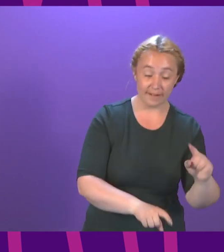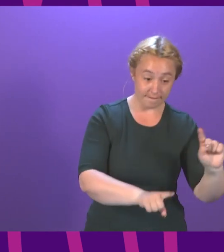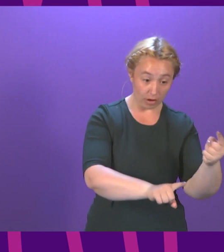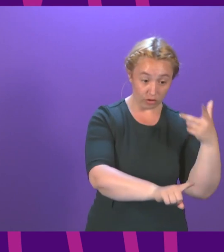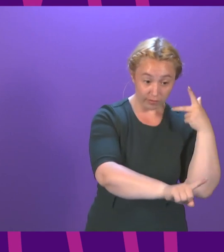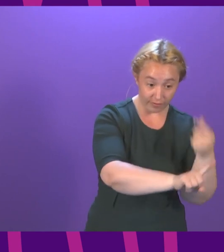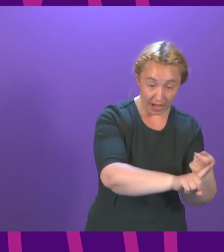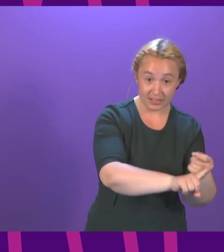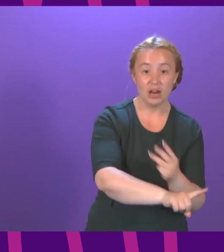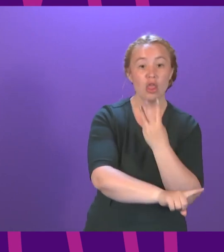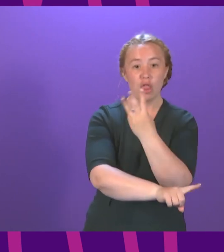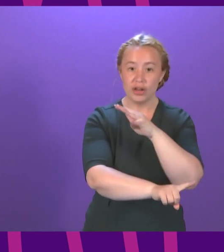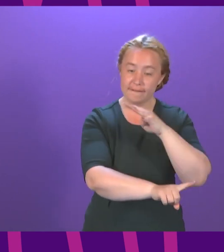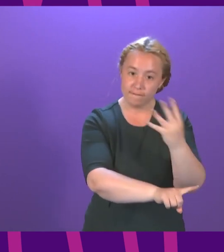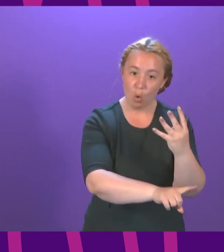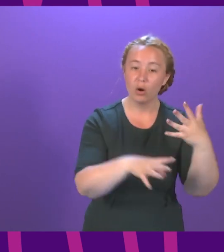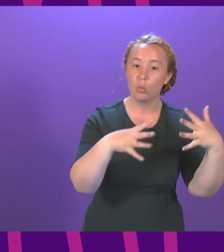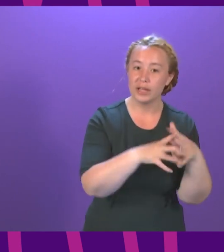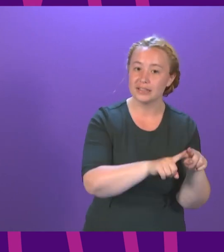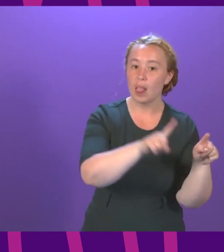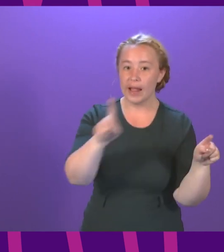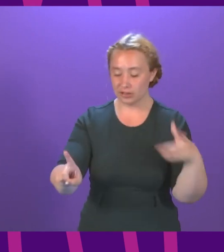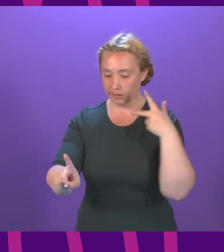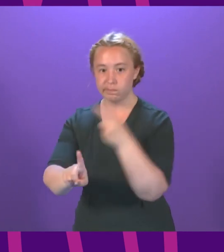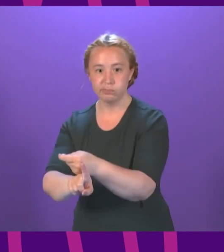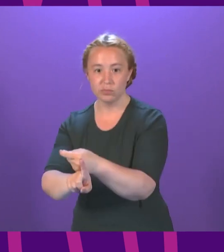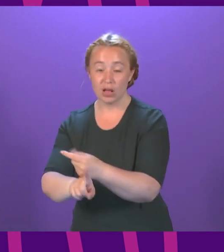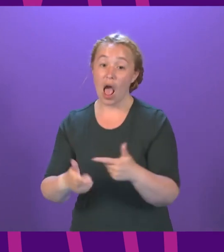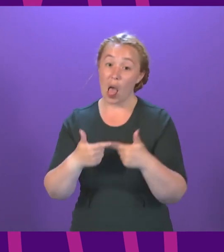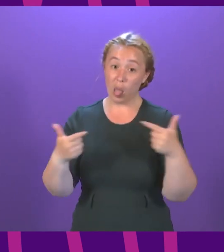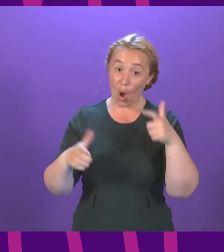countries across the world are administering the second dose of the vaccine after four weeks, and